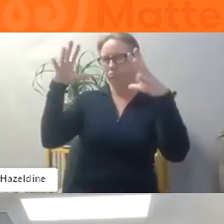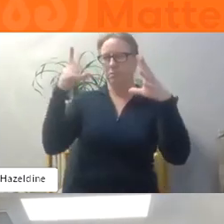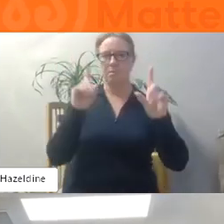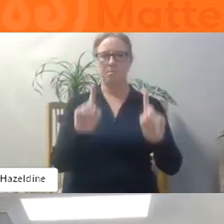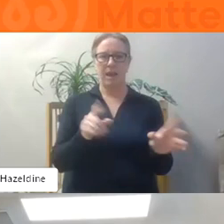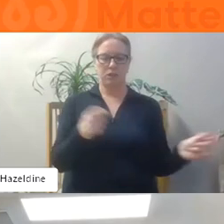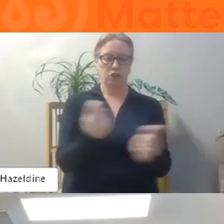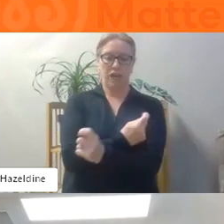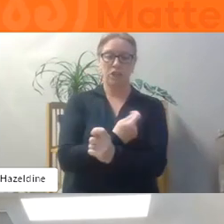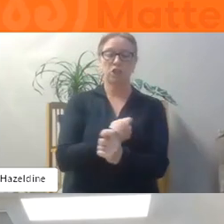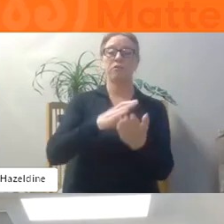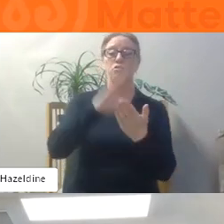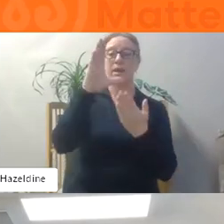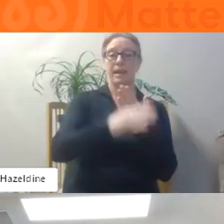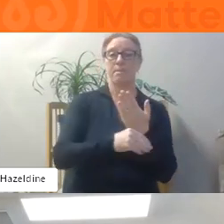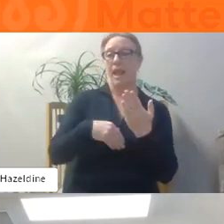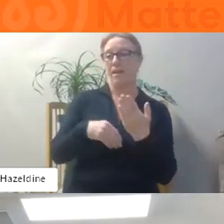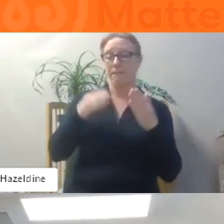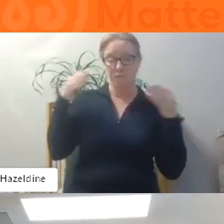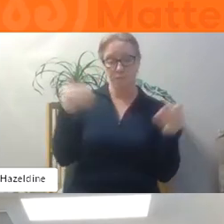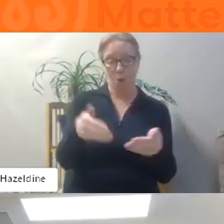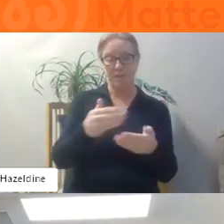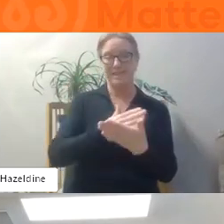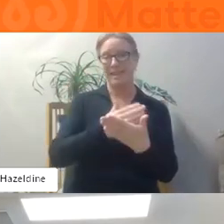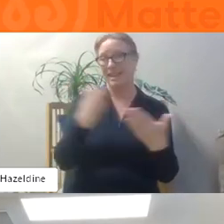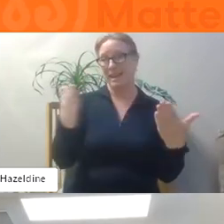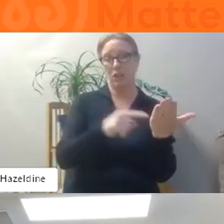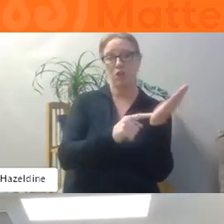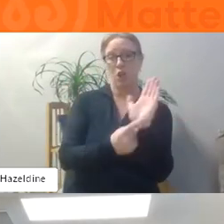and assessment process clearly signals a different kind of society